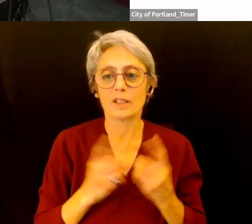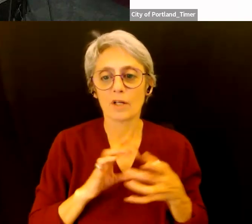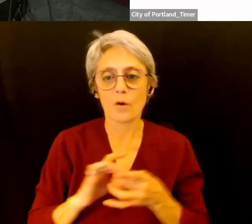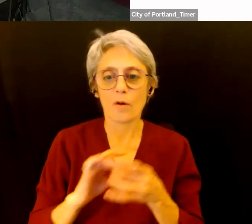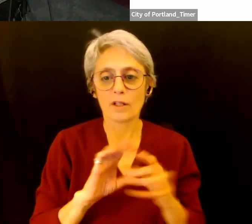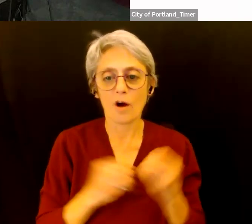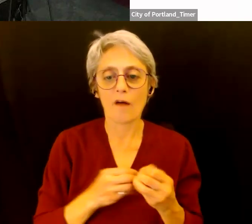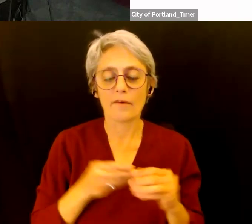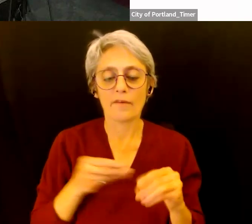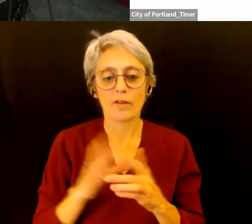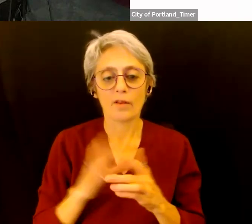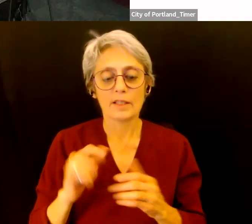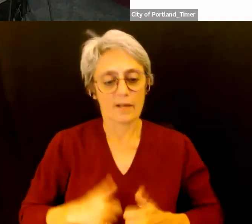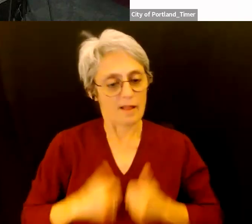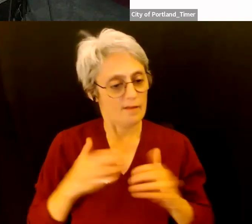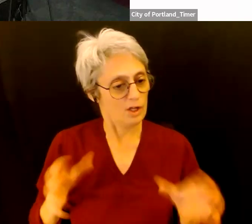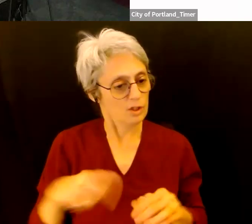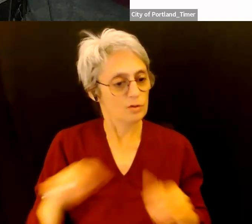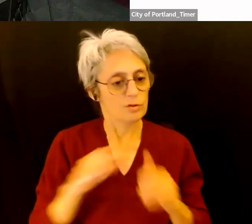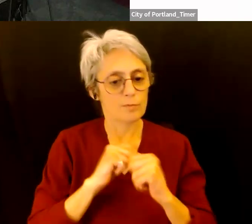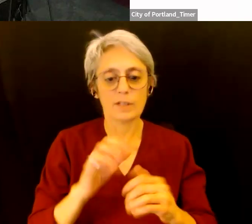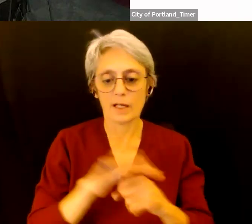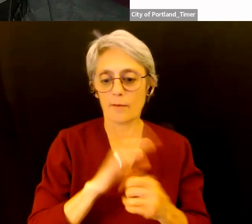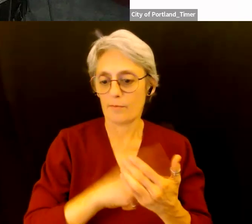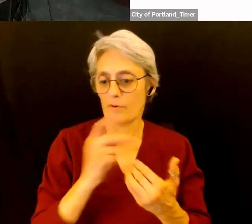To urge you to Protect the Neighborhood program from proposed devastating cuts.